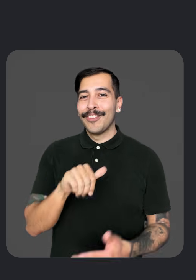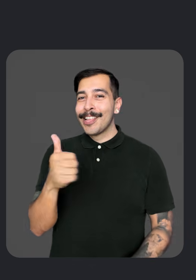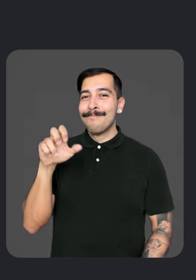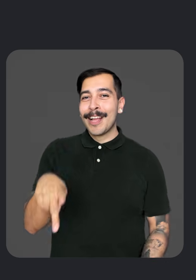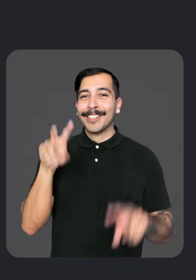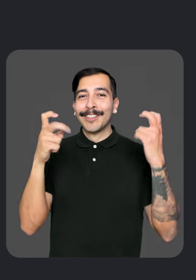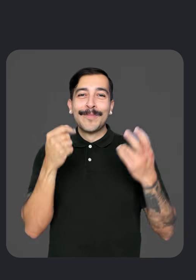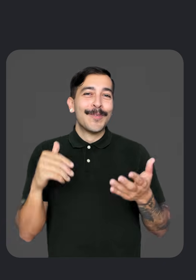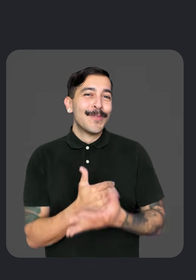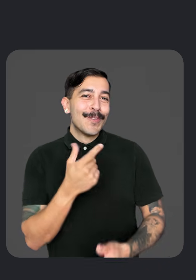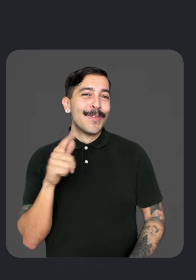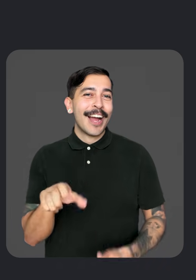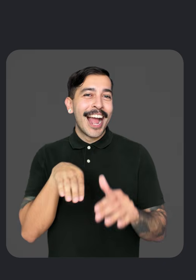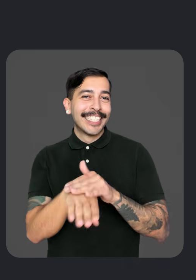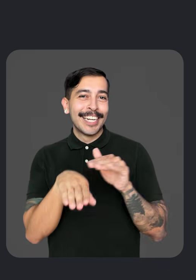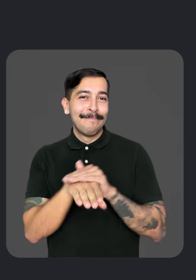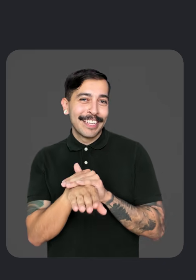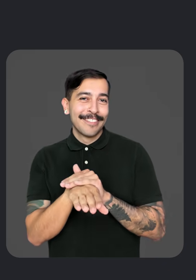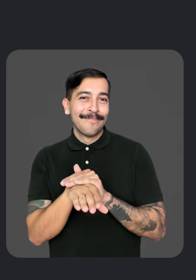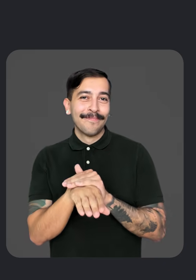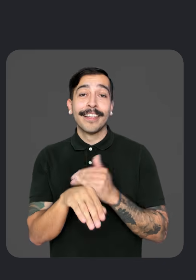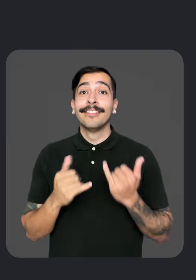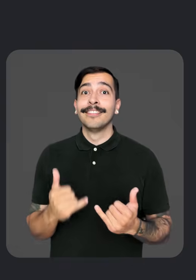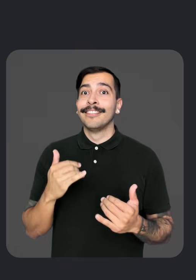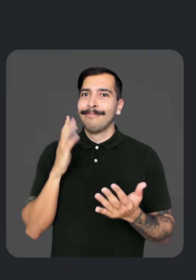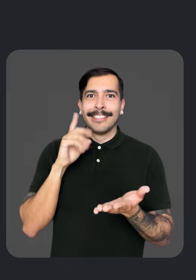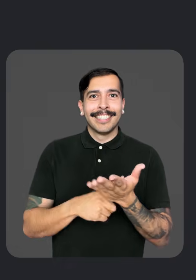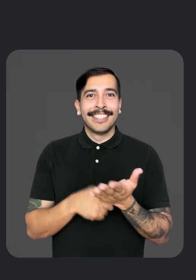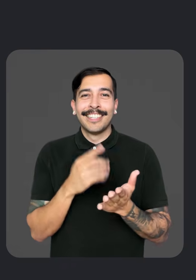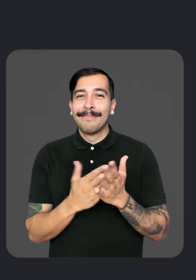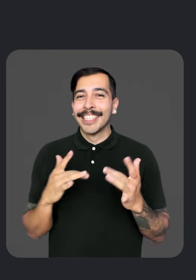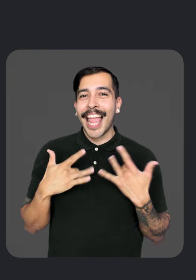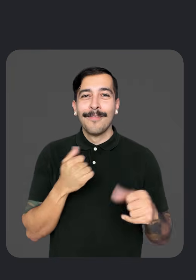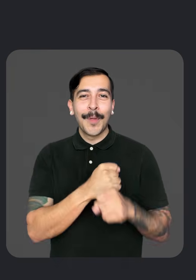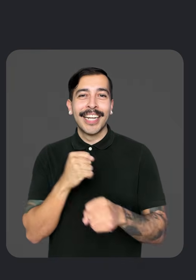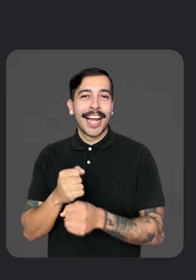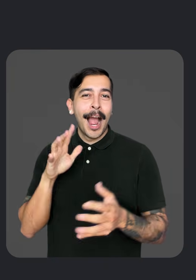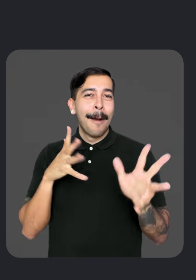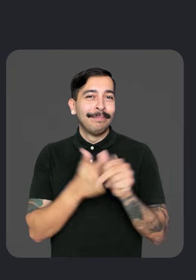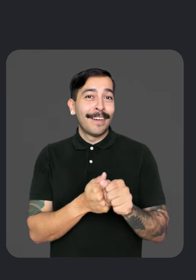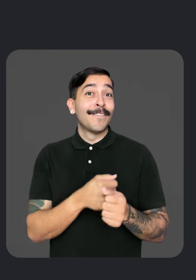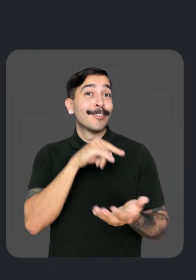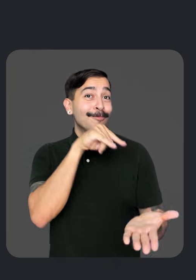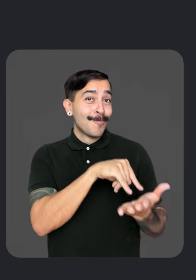with another episode of What's New in Google Accessibility. Today we'll be discussing some exciting product updates for